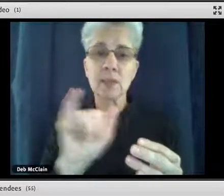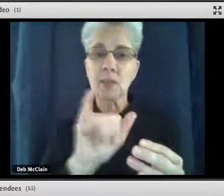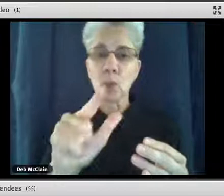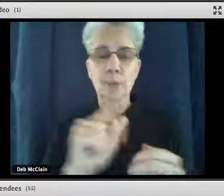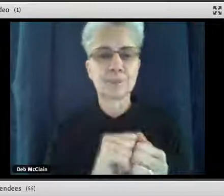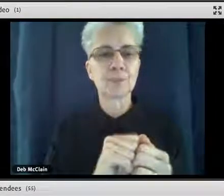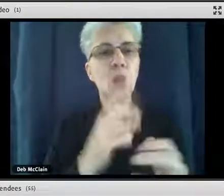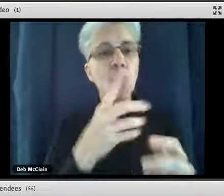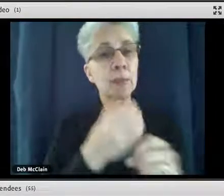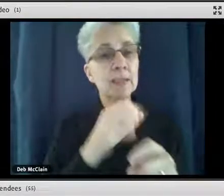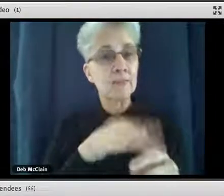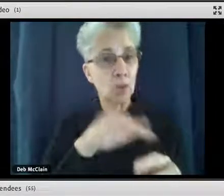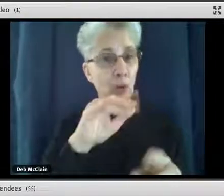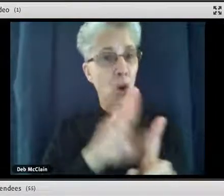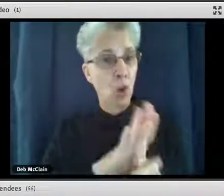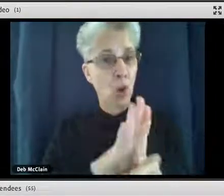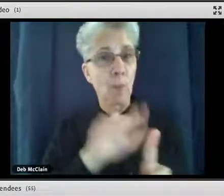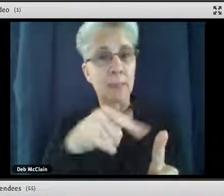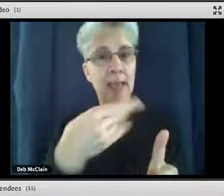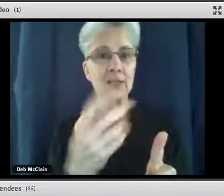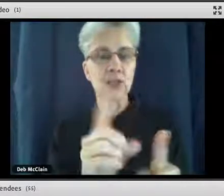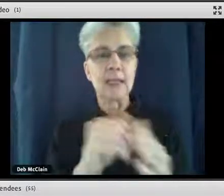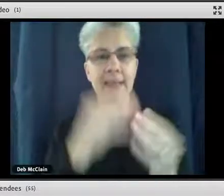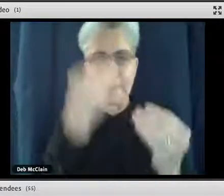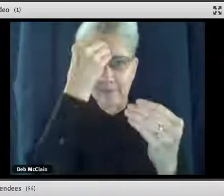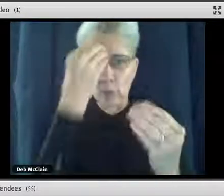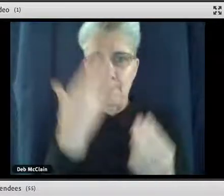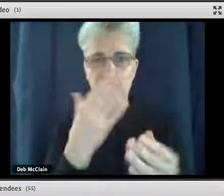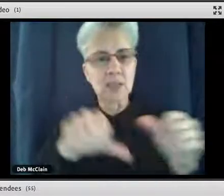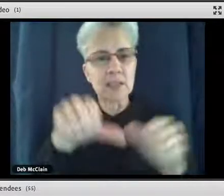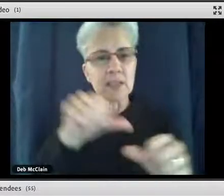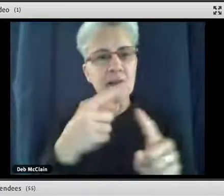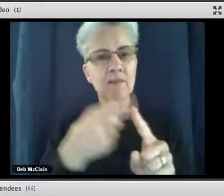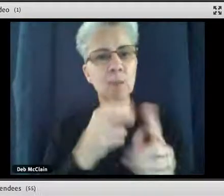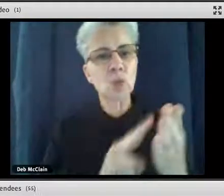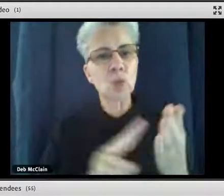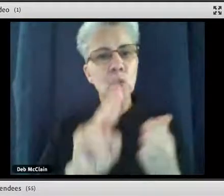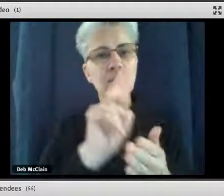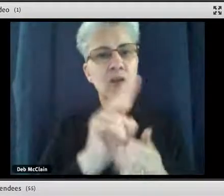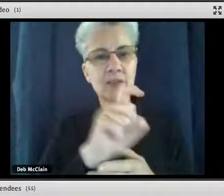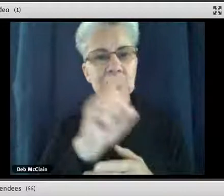She received her PhD in information science from the University of North Texas